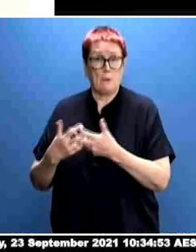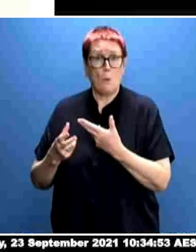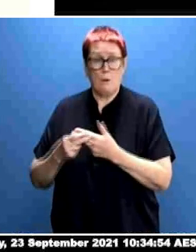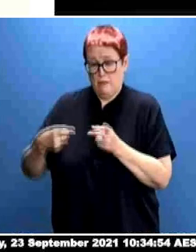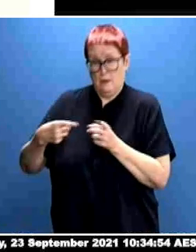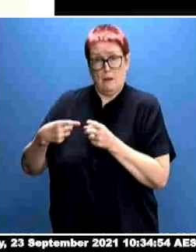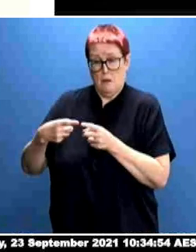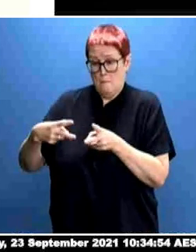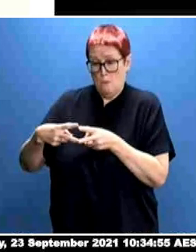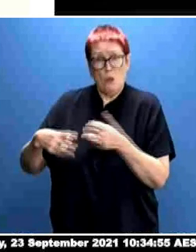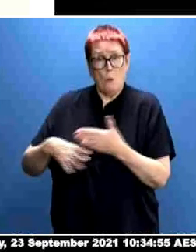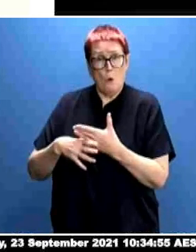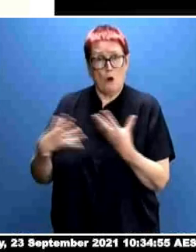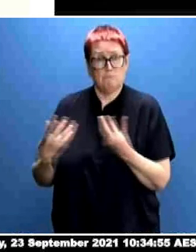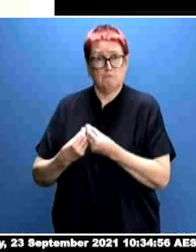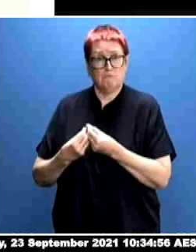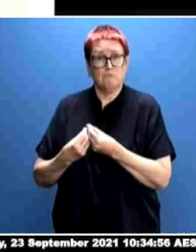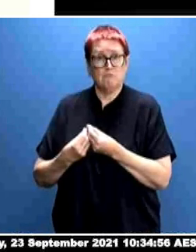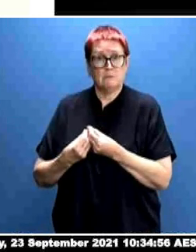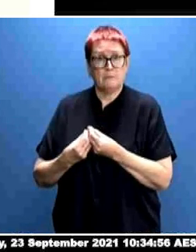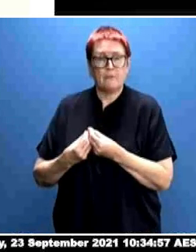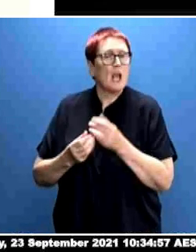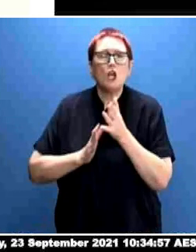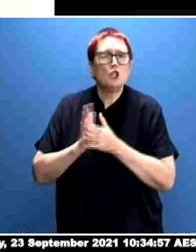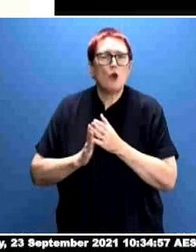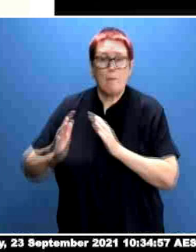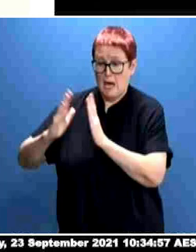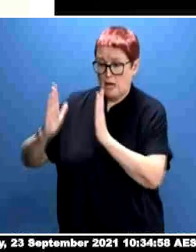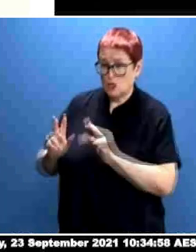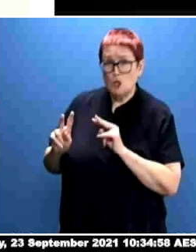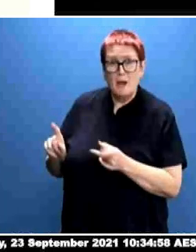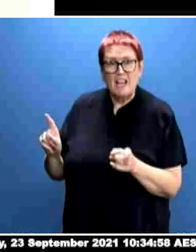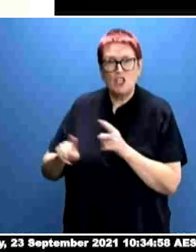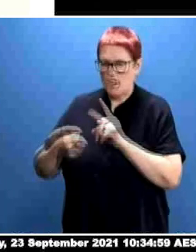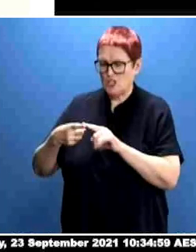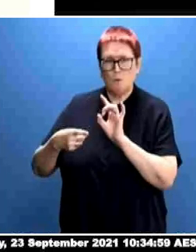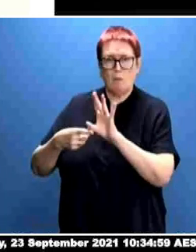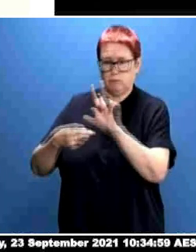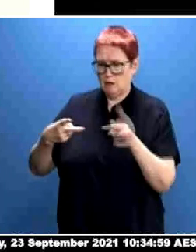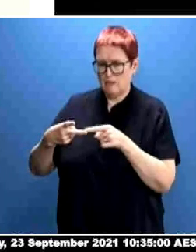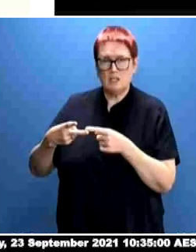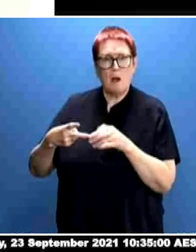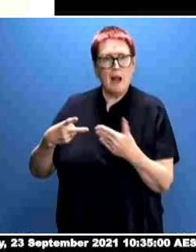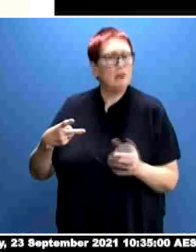So it's not that Secure Care has switched the overarching theoretical model that we're using, it's simply that we've adopted